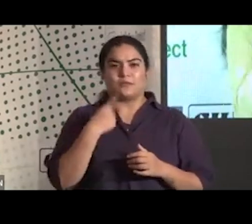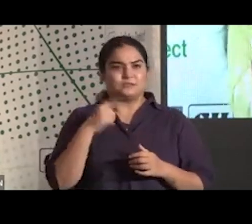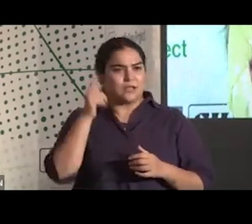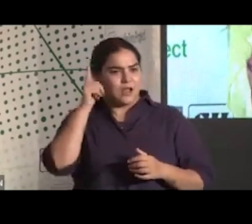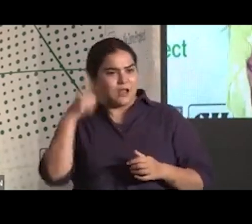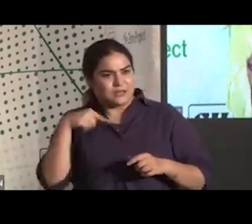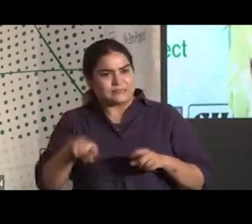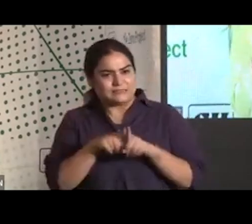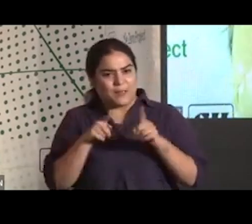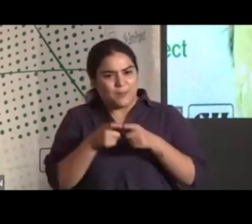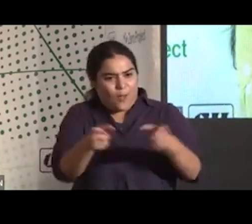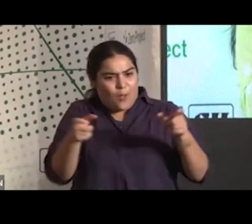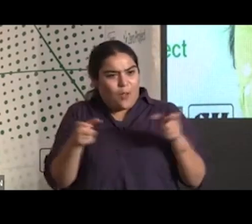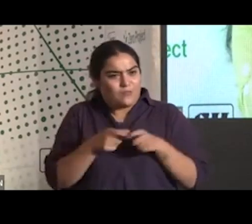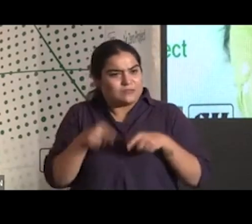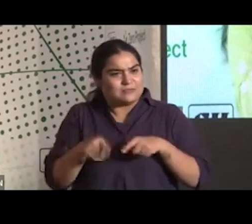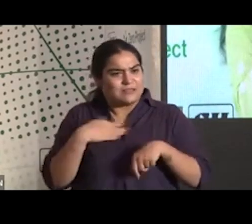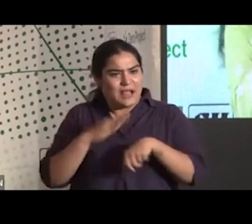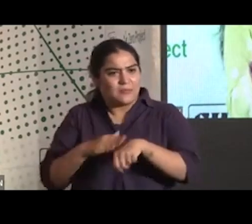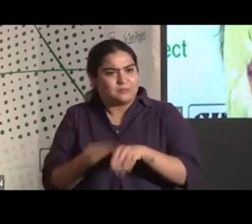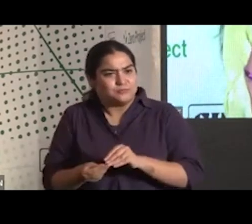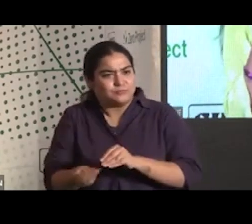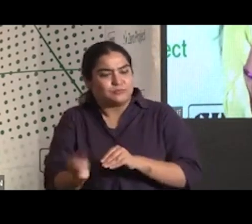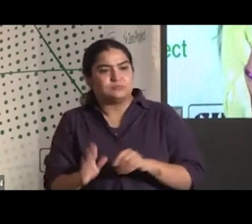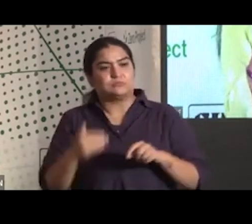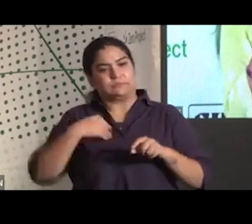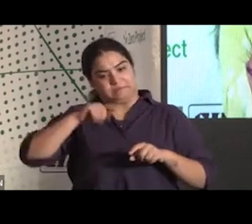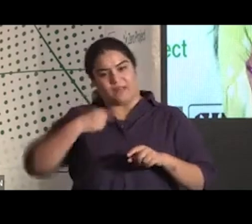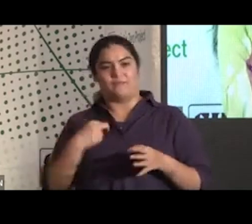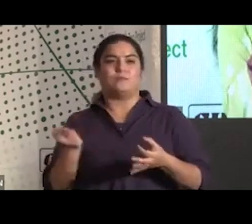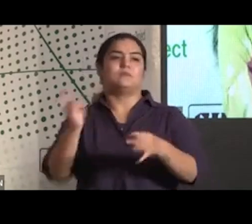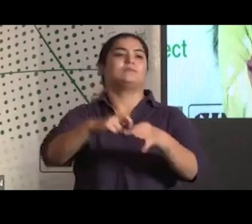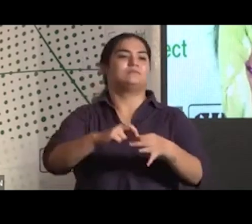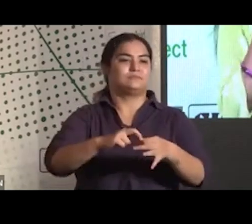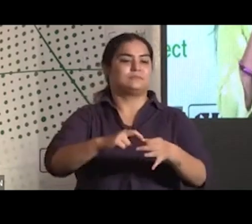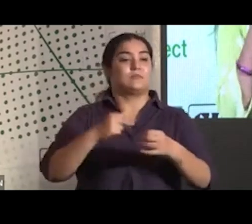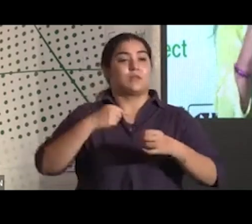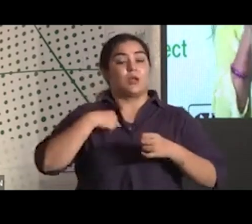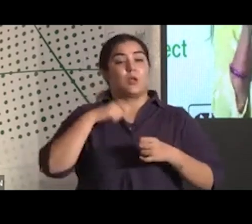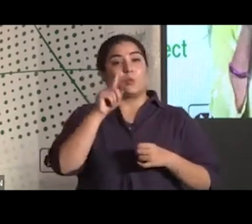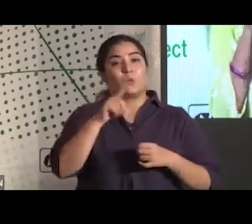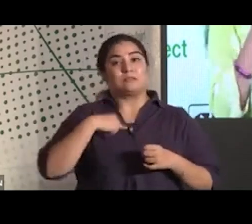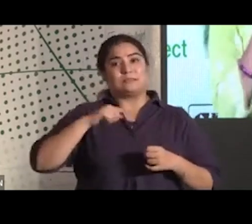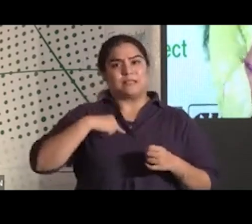particular conference, I just registered for it. My only selfish intention